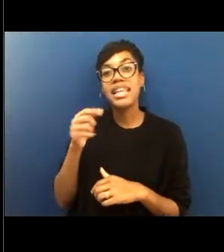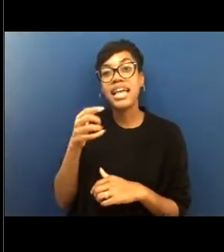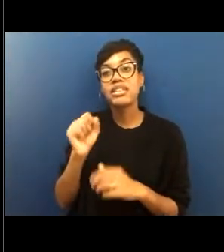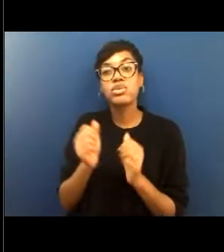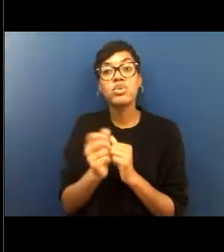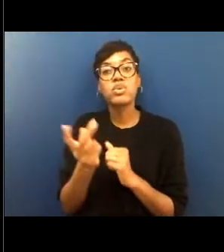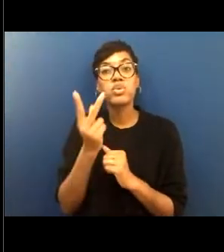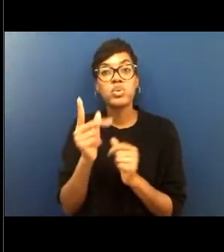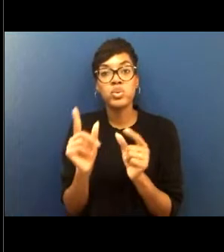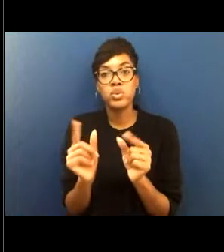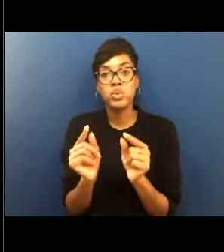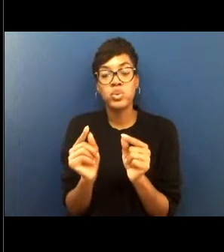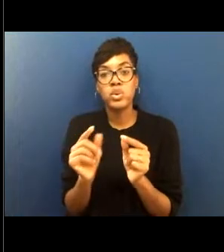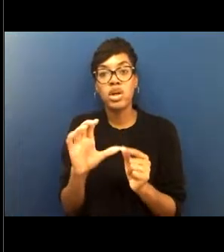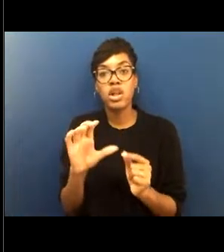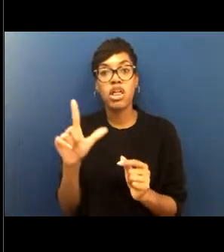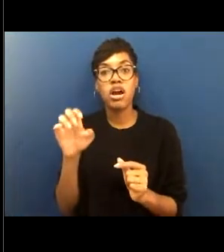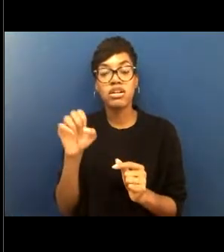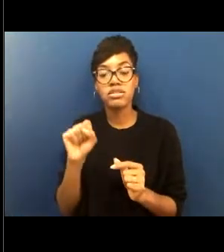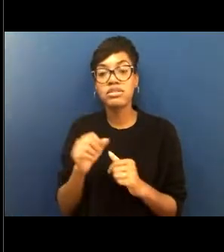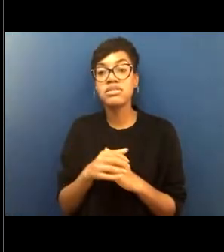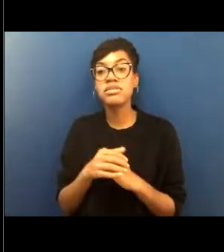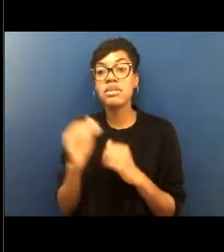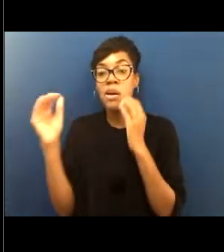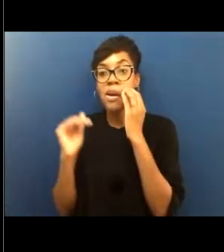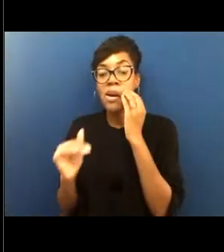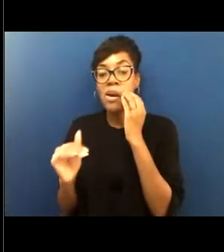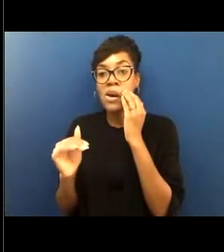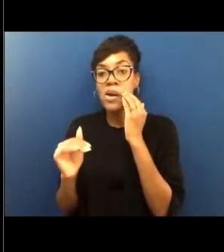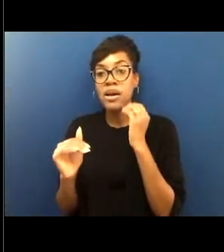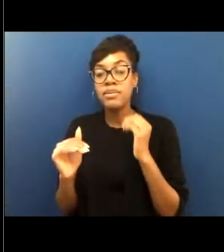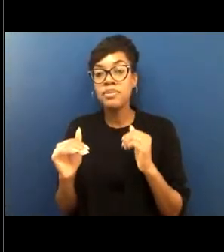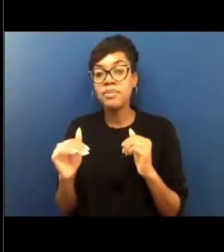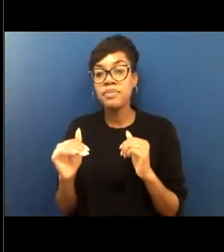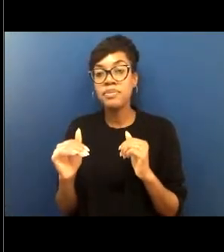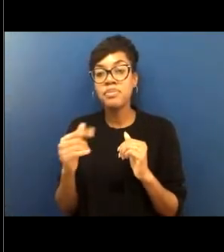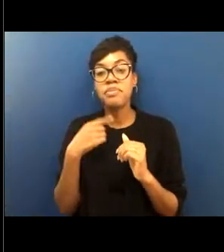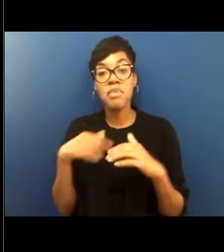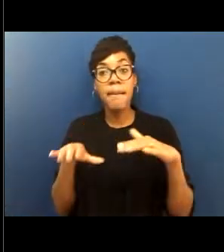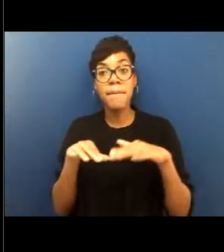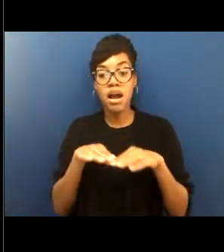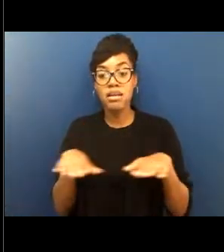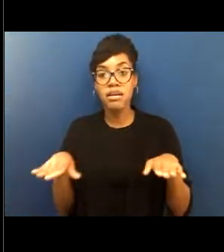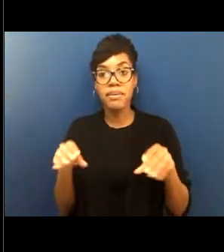Theresa is saying, that it's a bottom dweller. And Jennifer is saying, that... Grimson says it has pinchers.